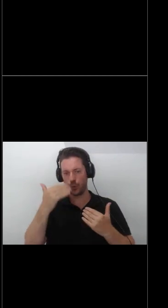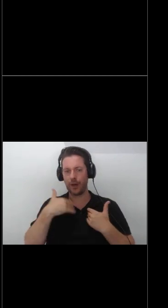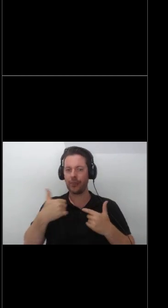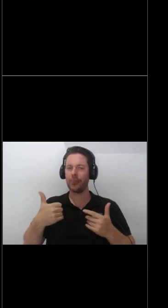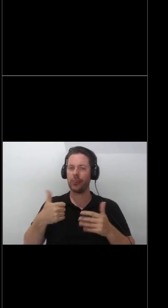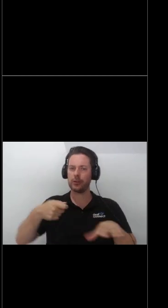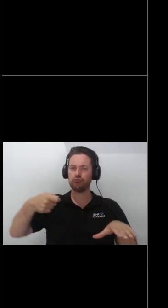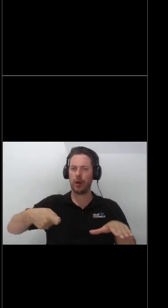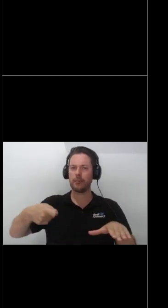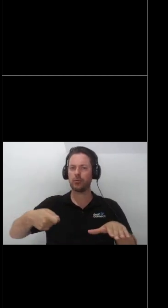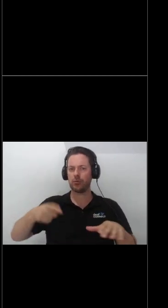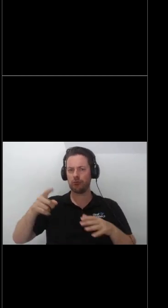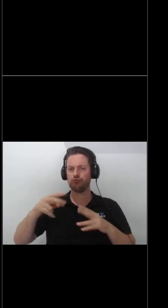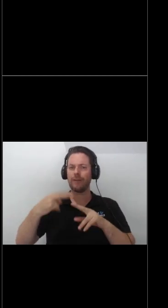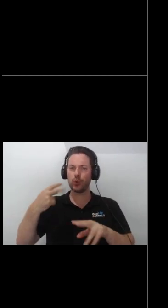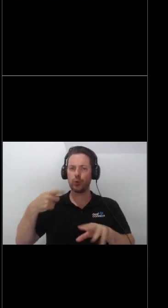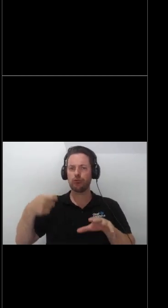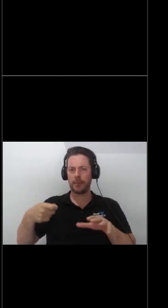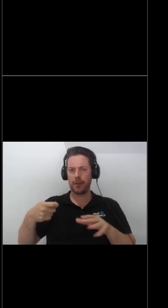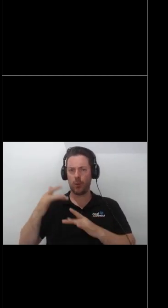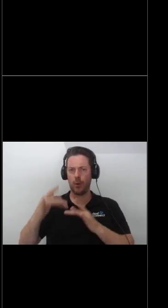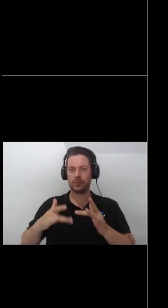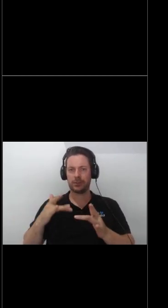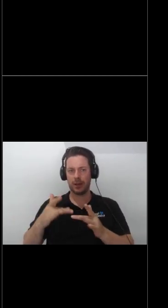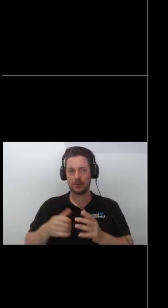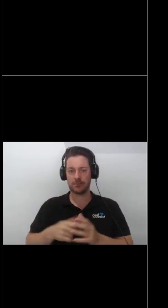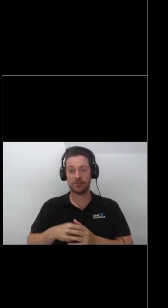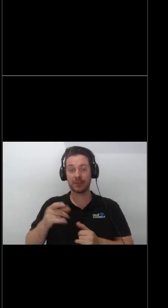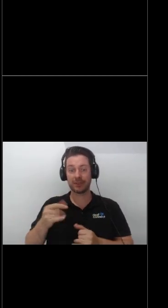It's a very, very good website.